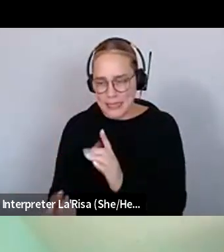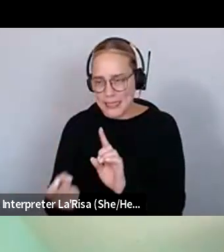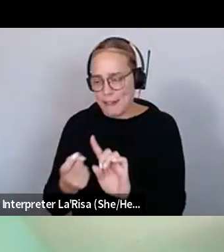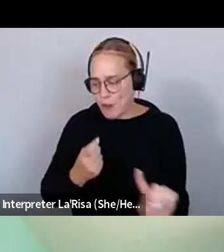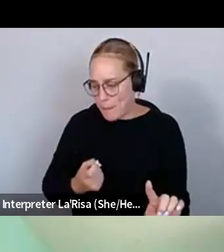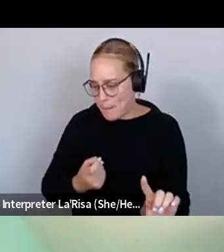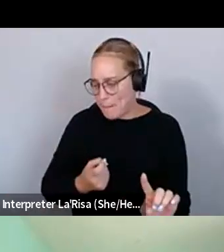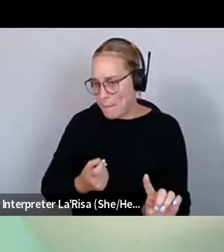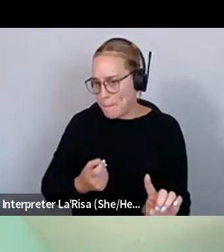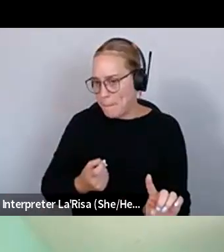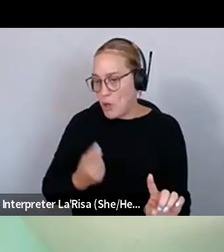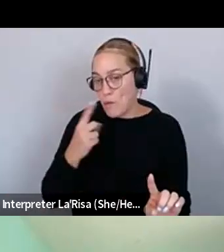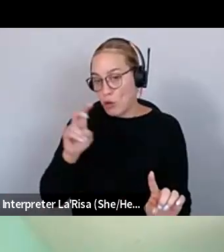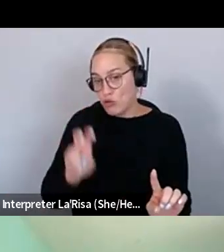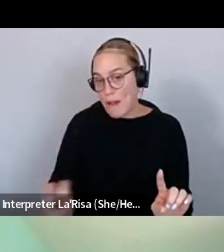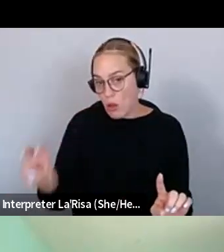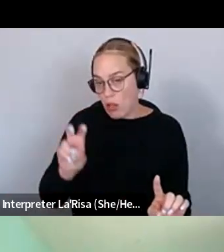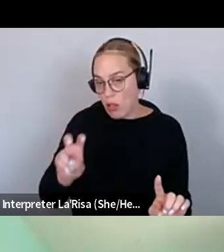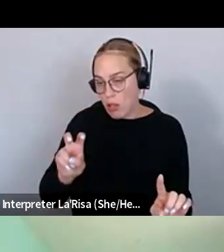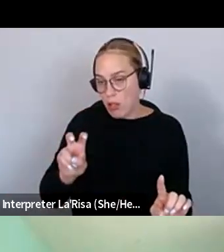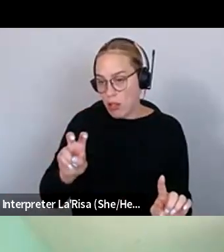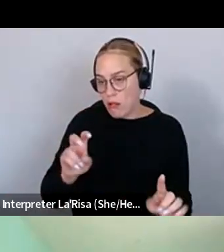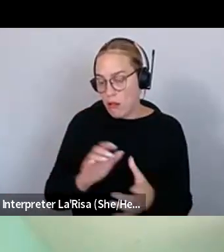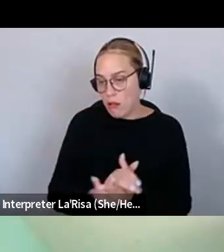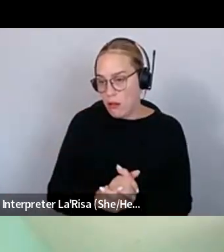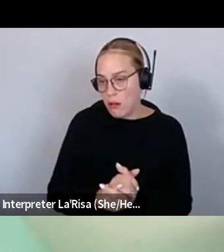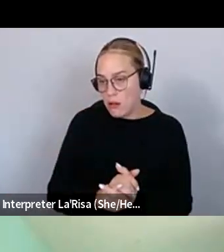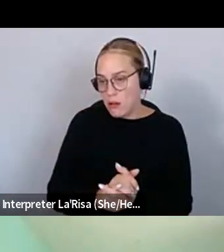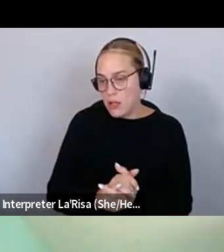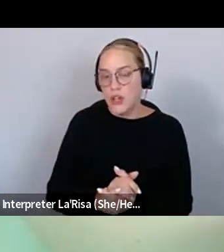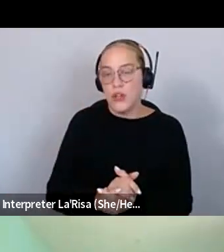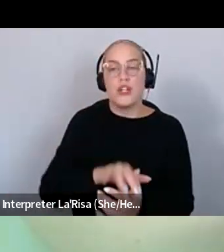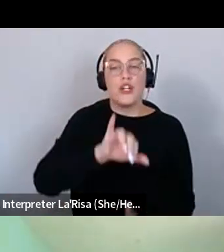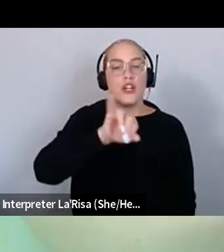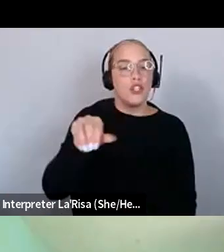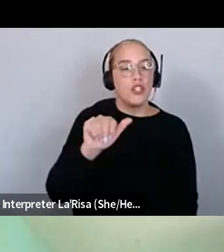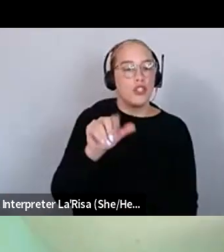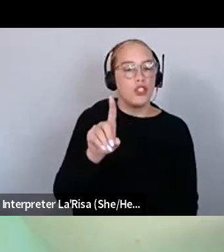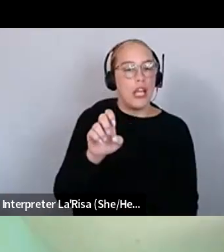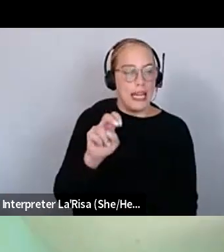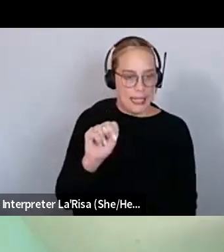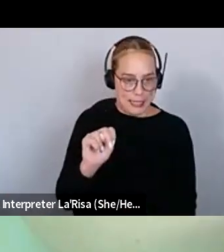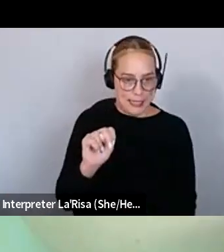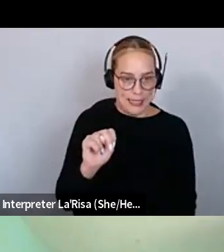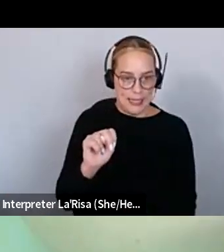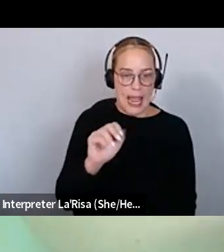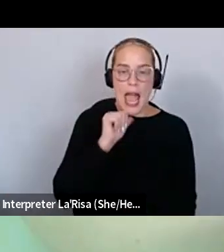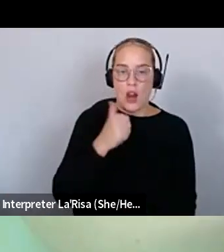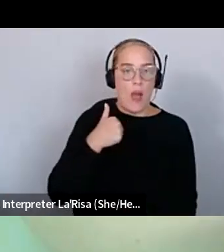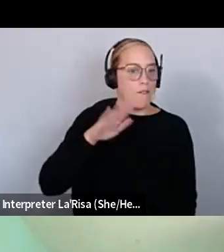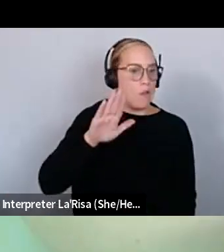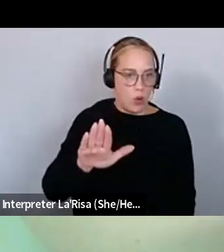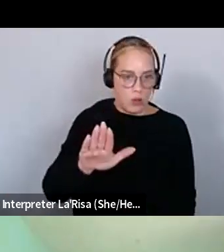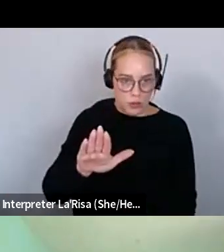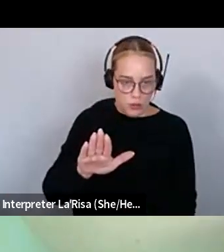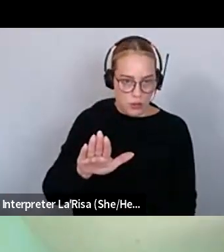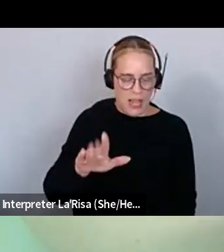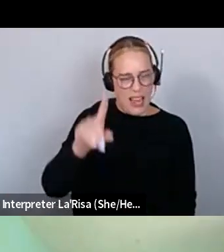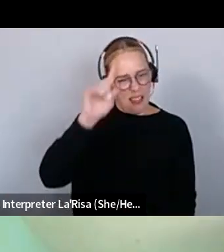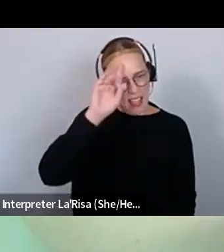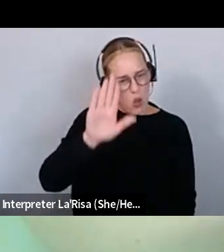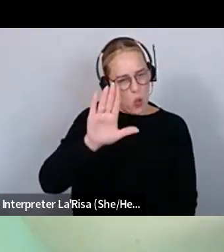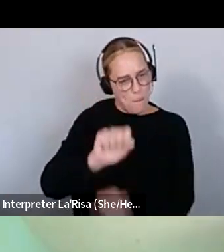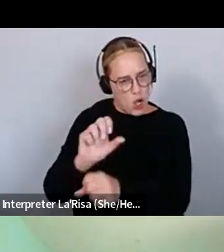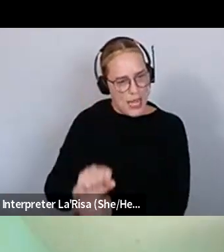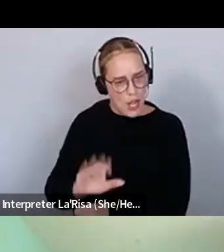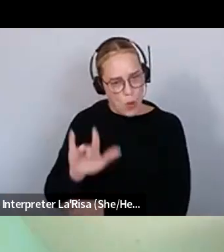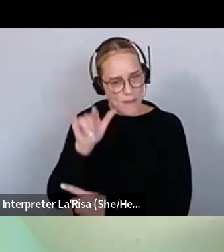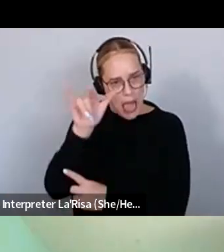think we are all good. Most of you I have your travel stuff. I think the